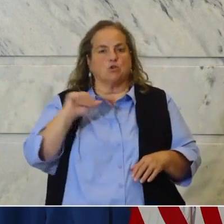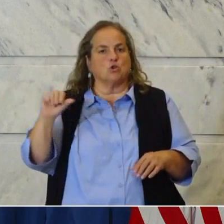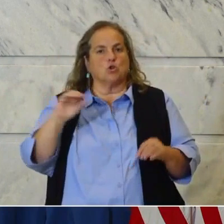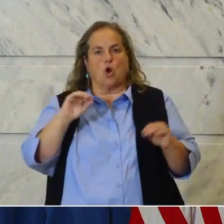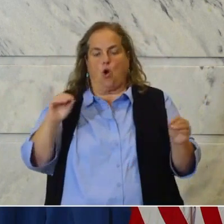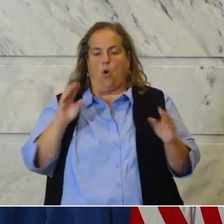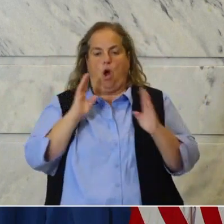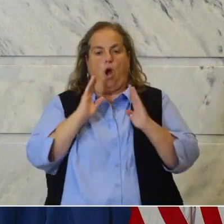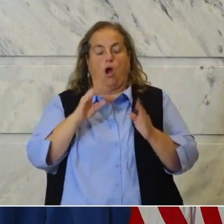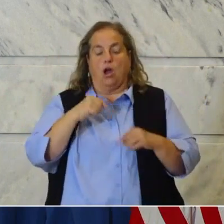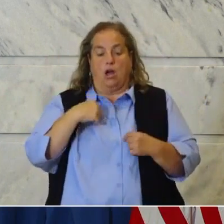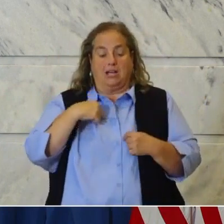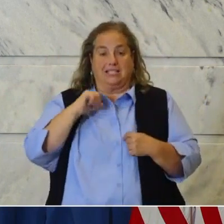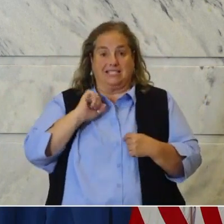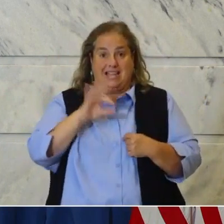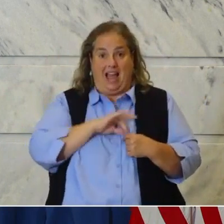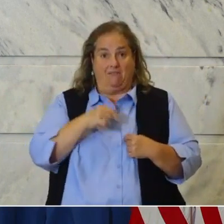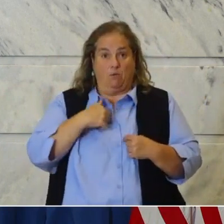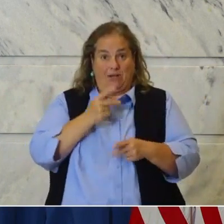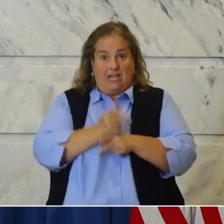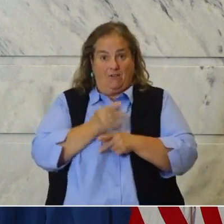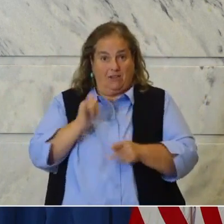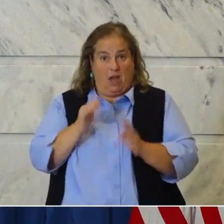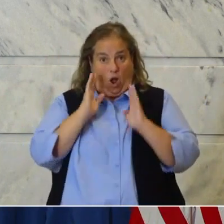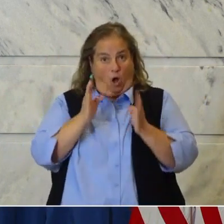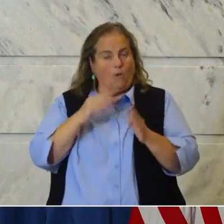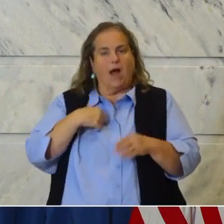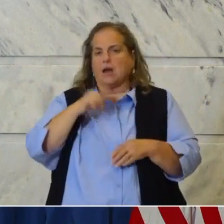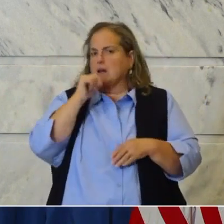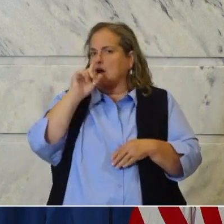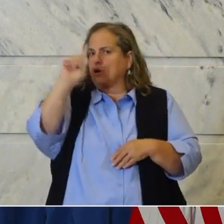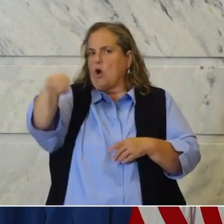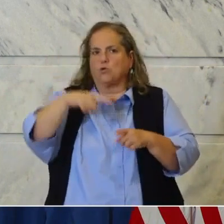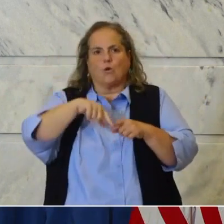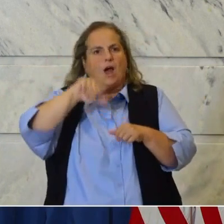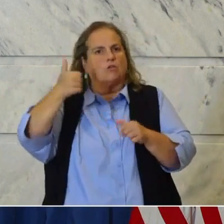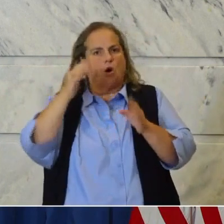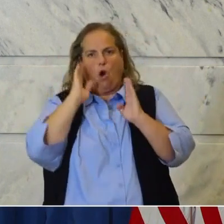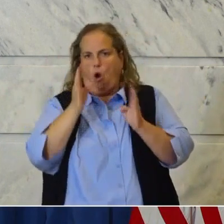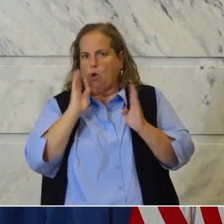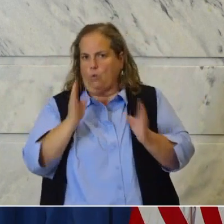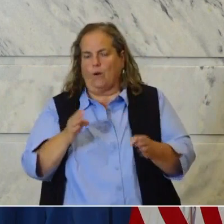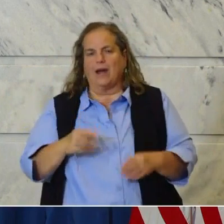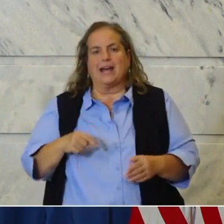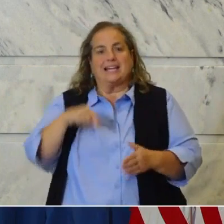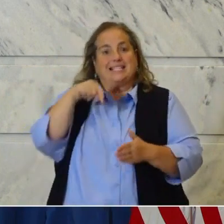hallways. Deep terminal cleaning of the rooms, ongoing audits and retraining on